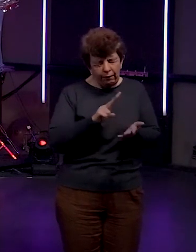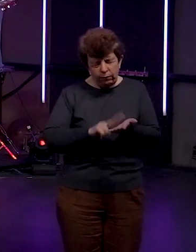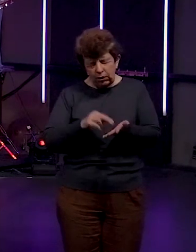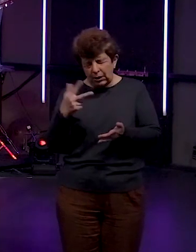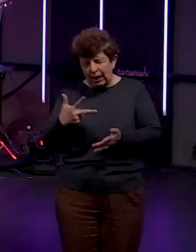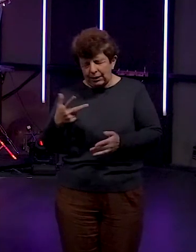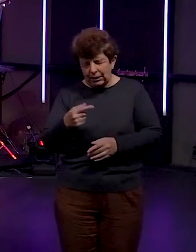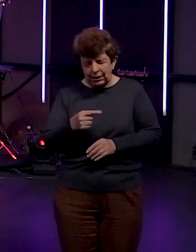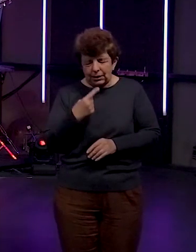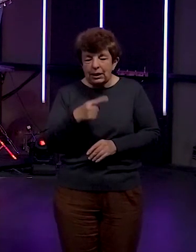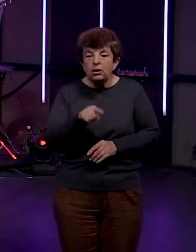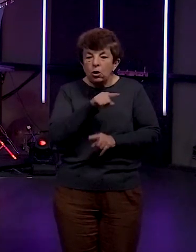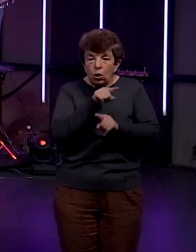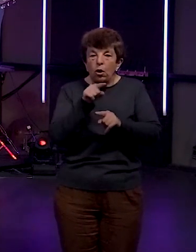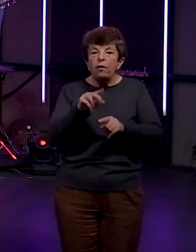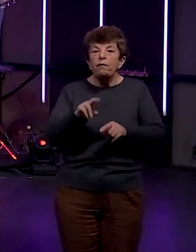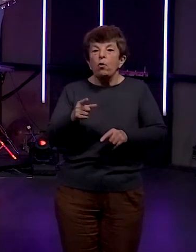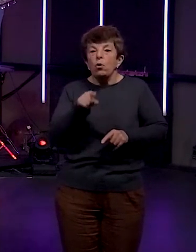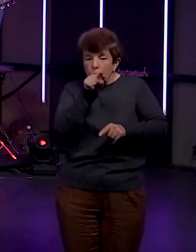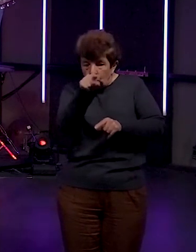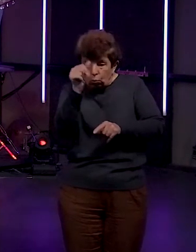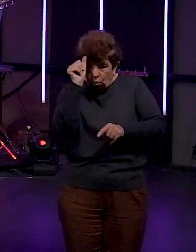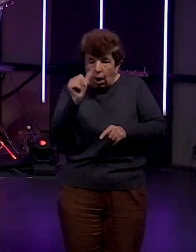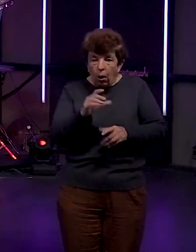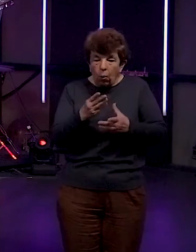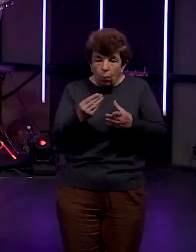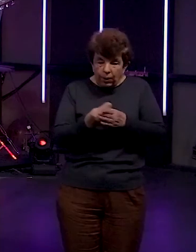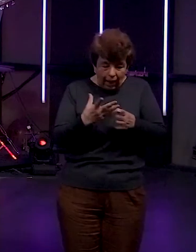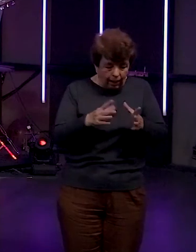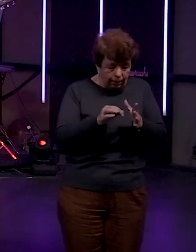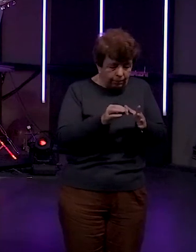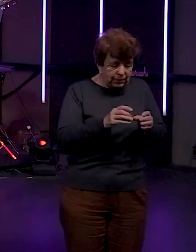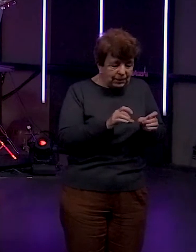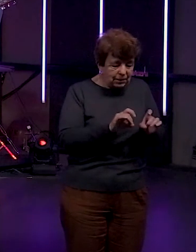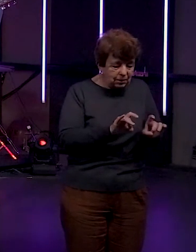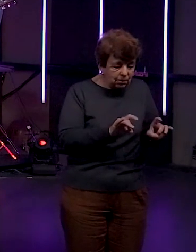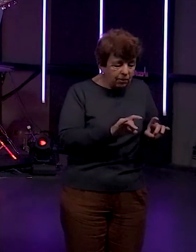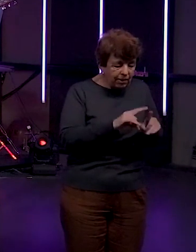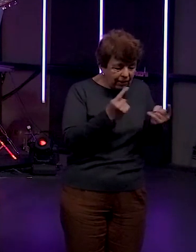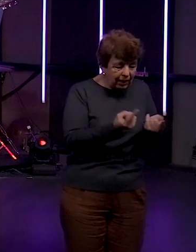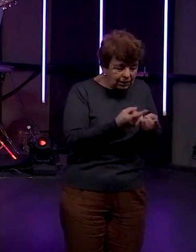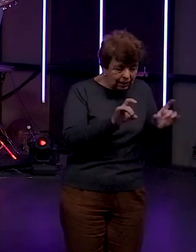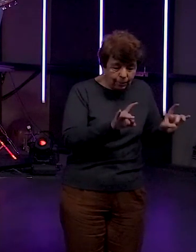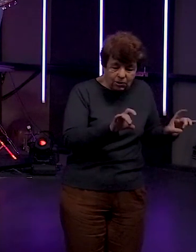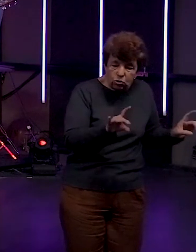"For you know that it is not with perishable things such as silver or gold that you were redeemed